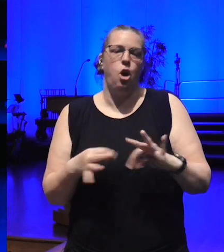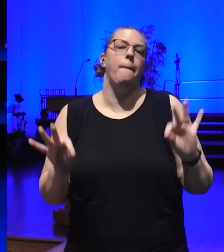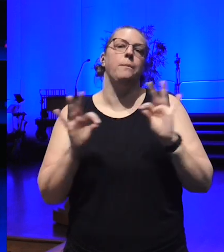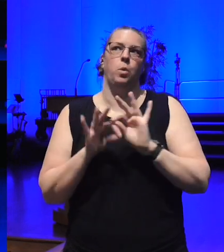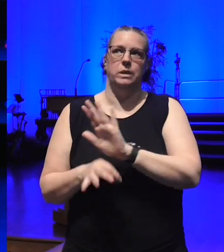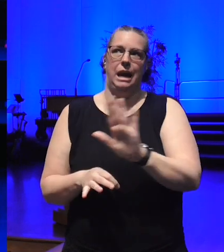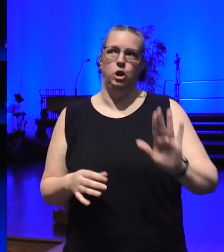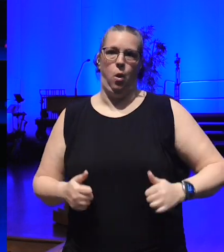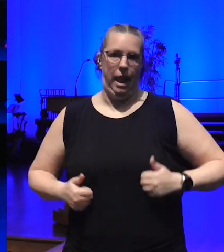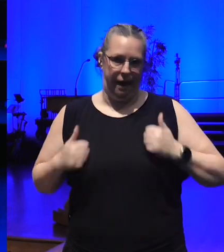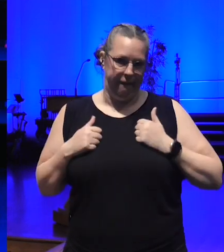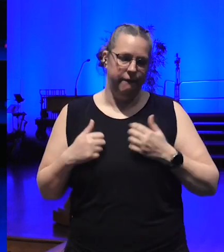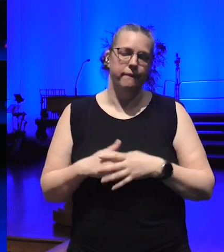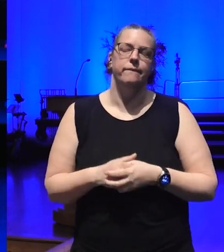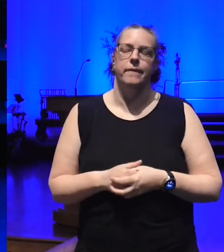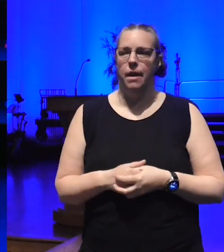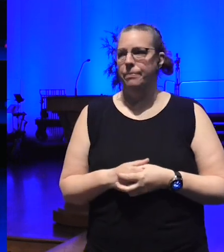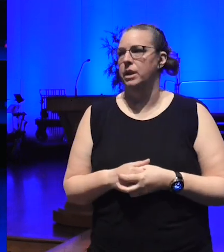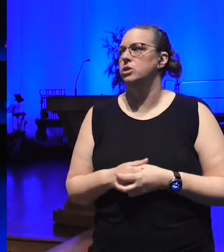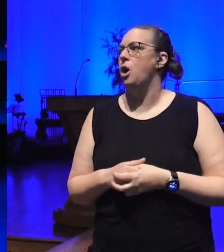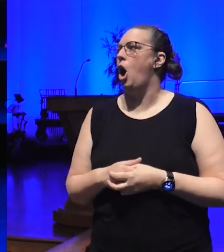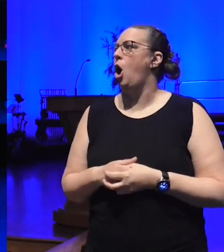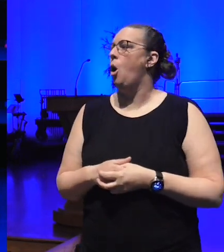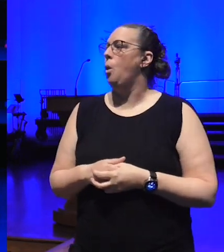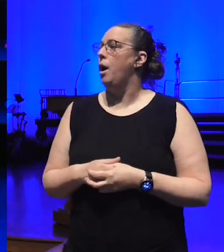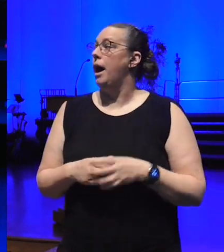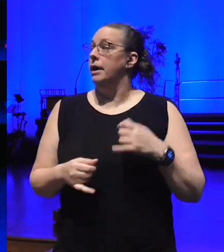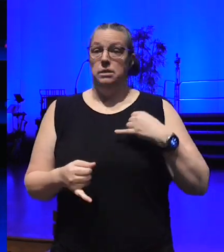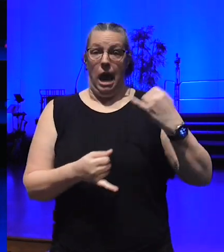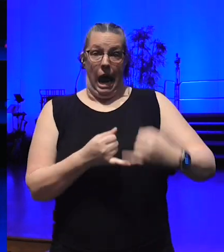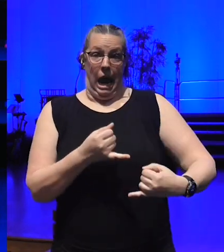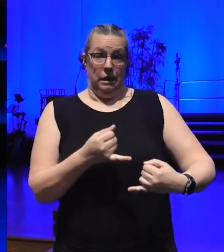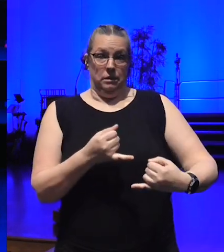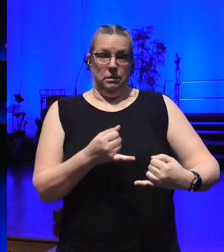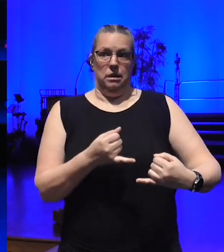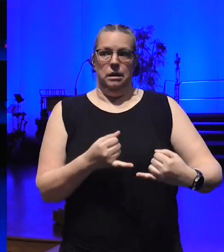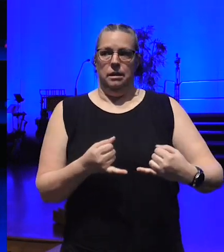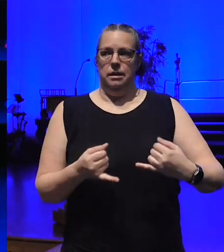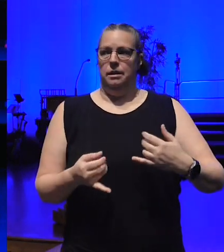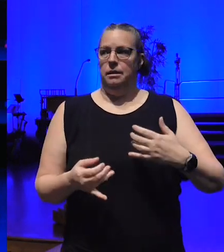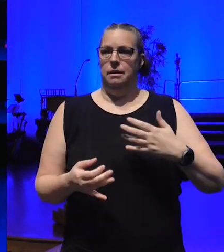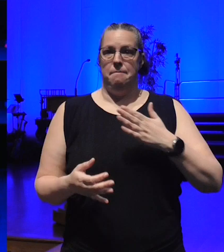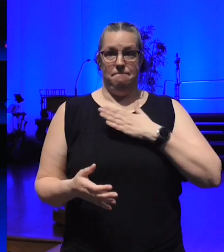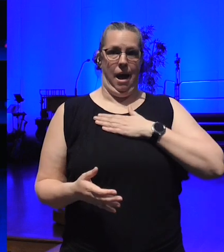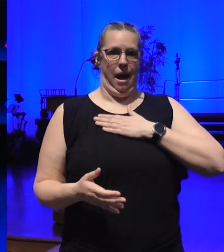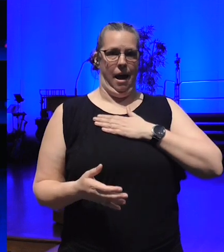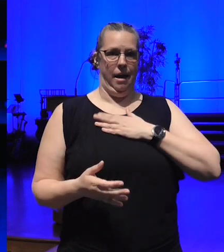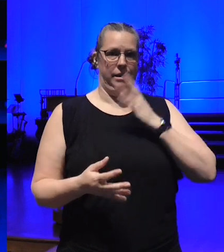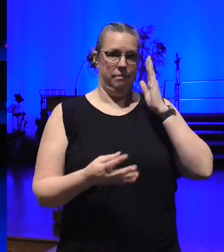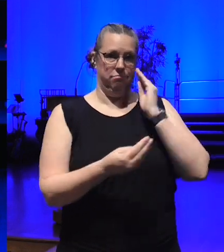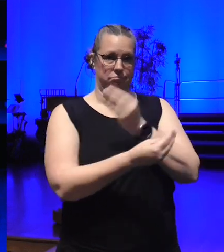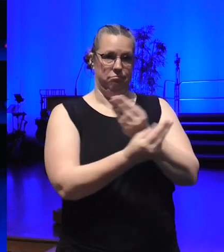life um and so just to end this little kind of sharing that I have right now I'd like to invite